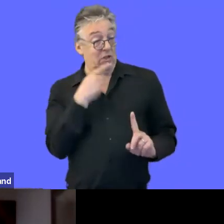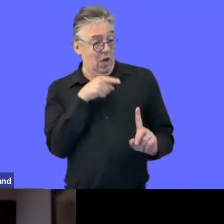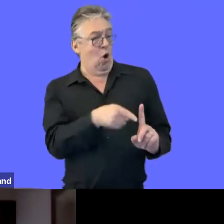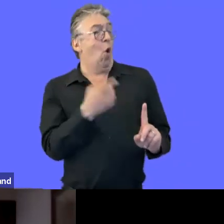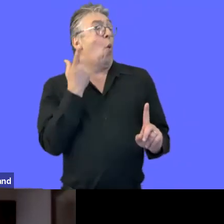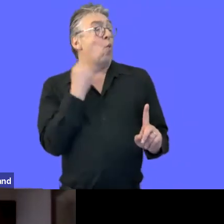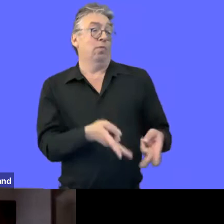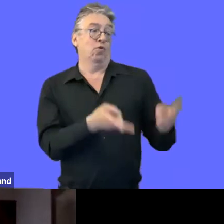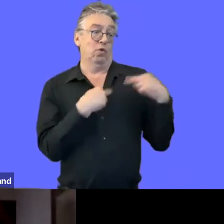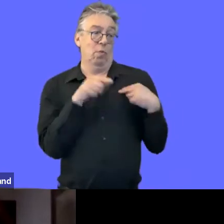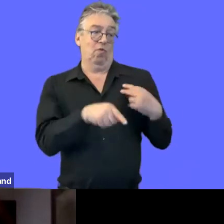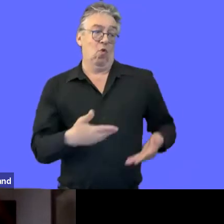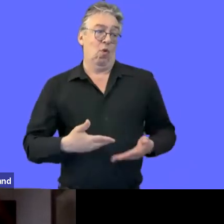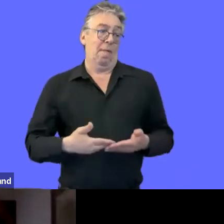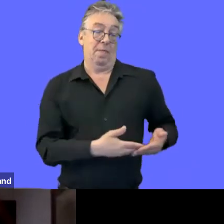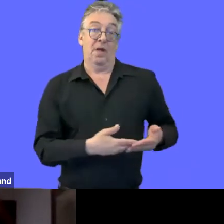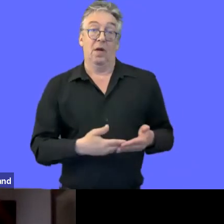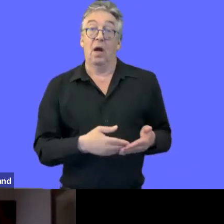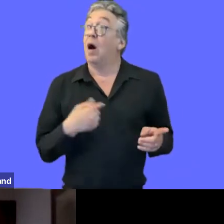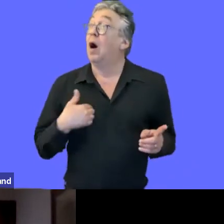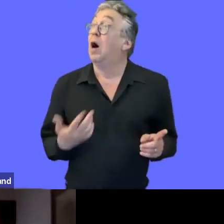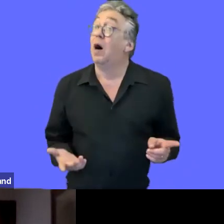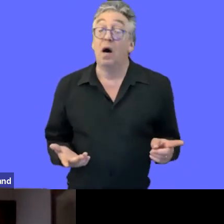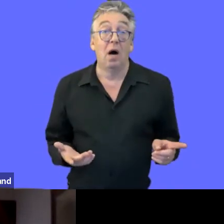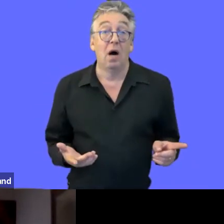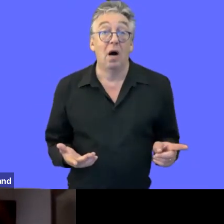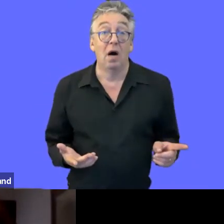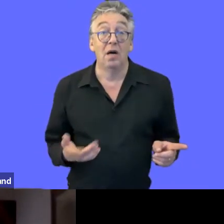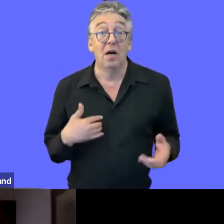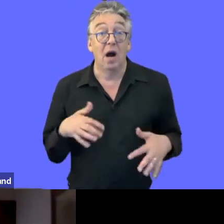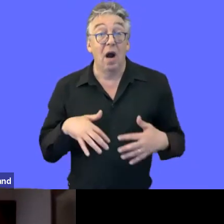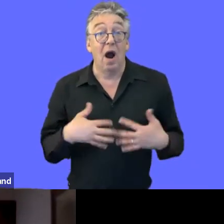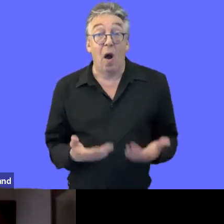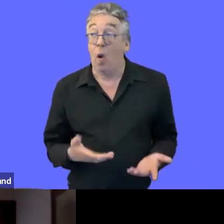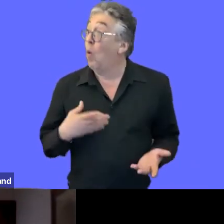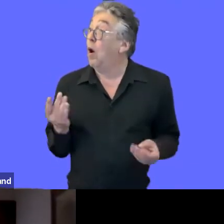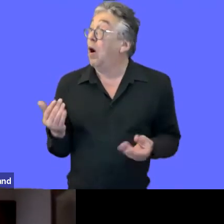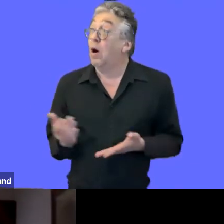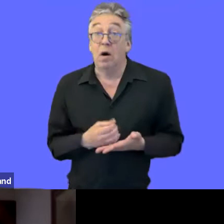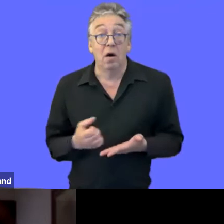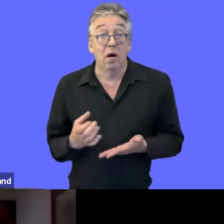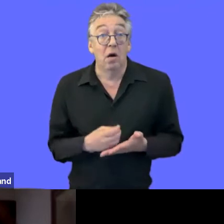and who does not have much opportunity to get into gainful employment